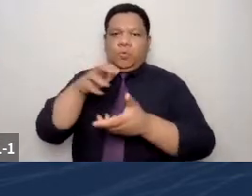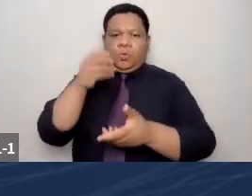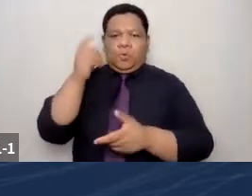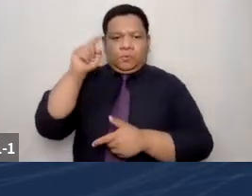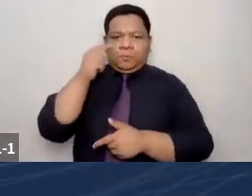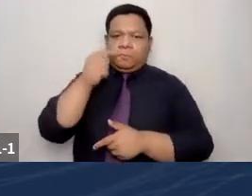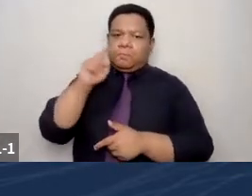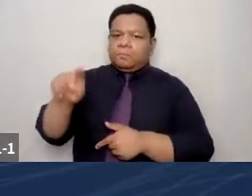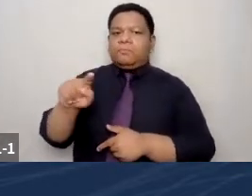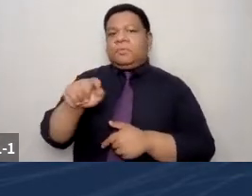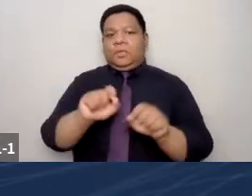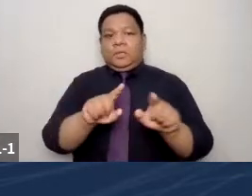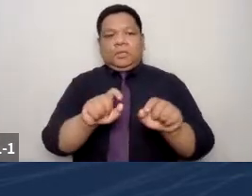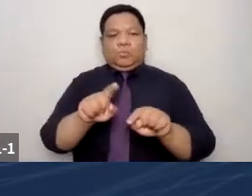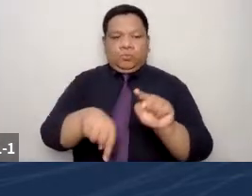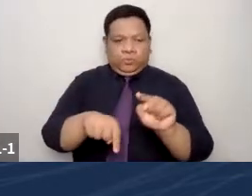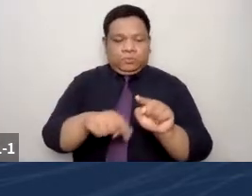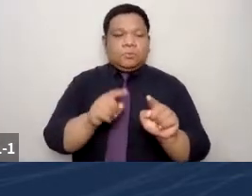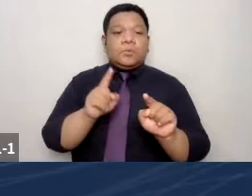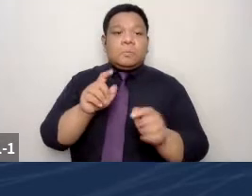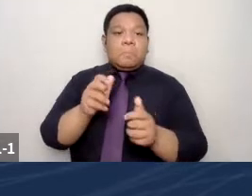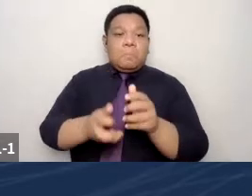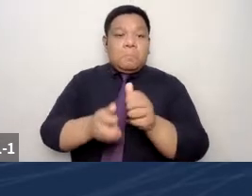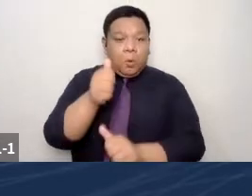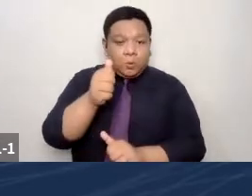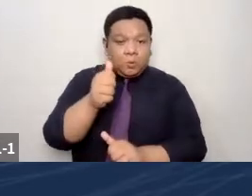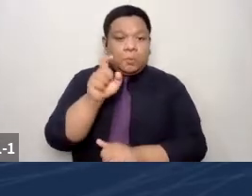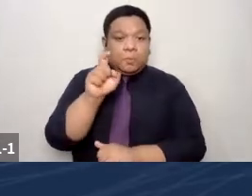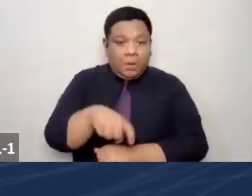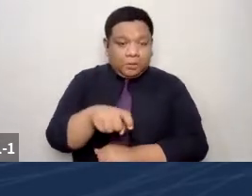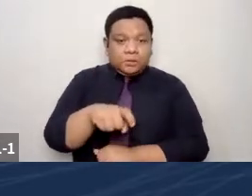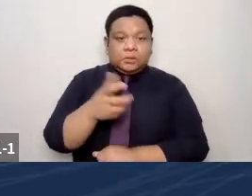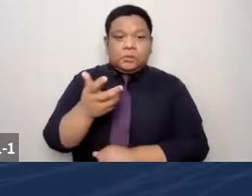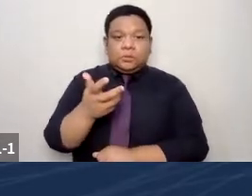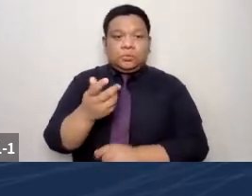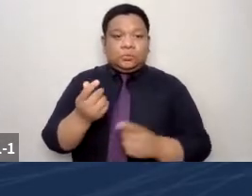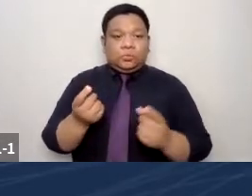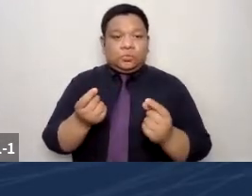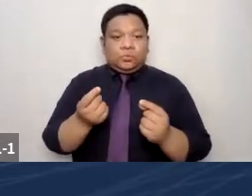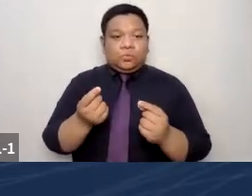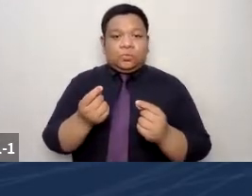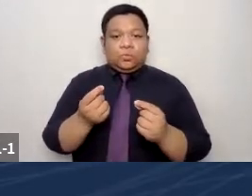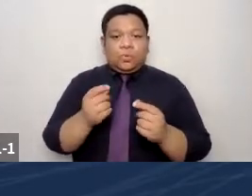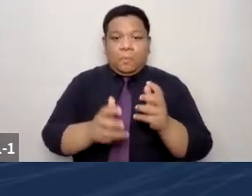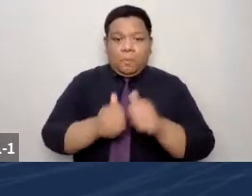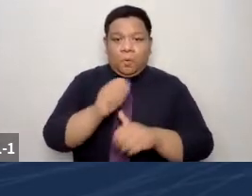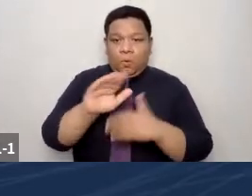So most of those need to be marked EUA for the meantime.